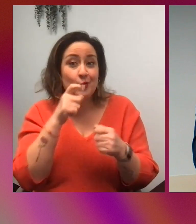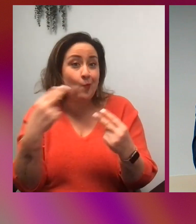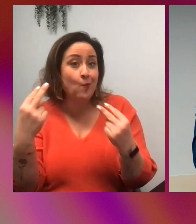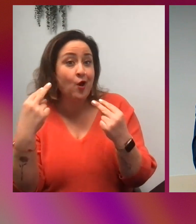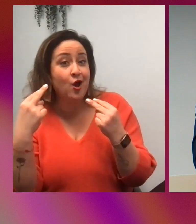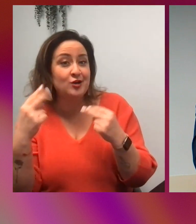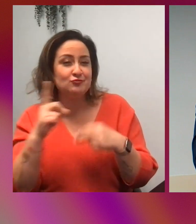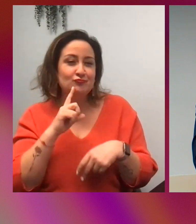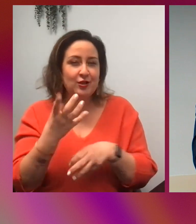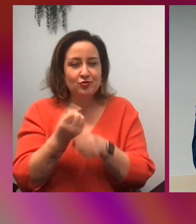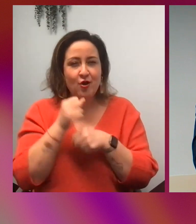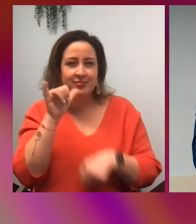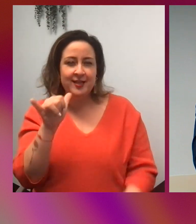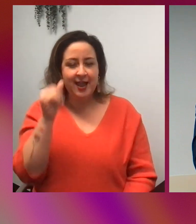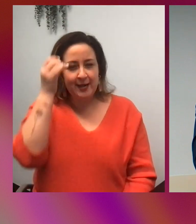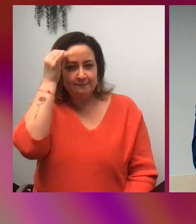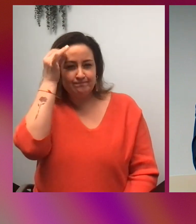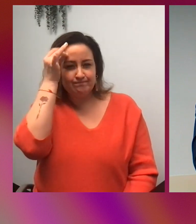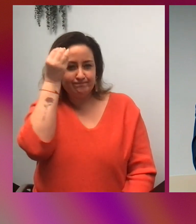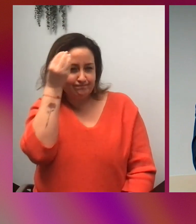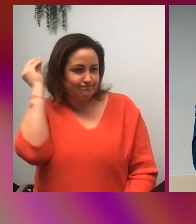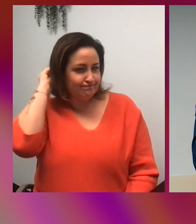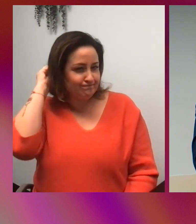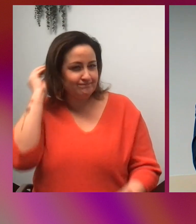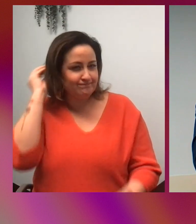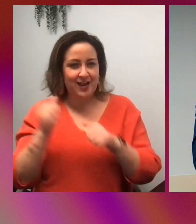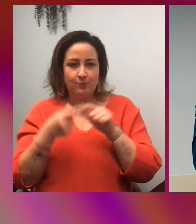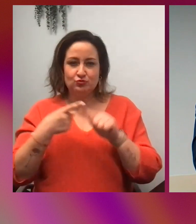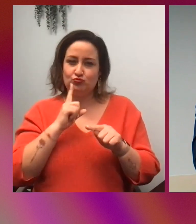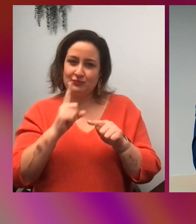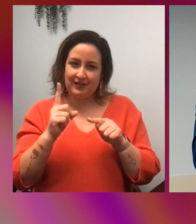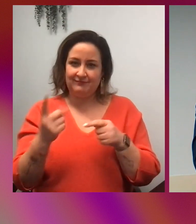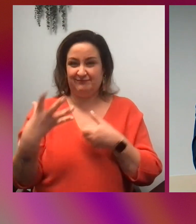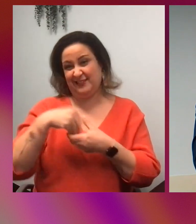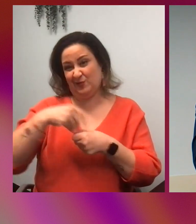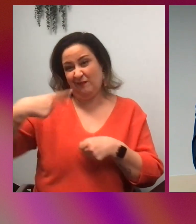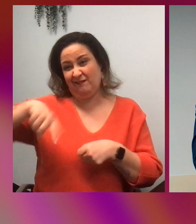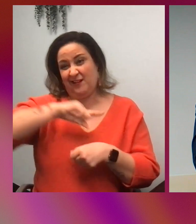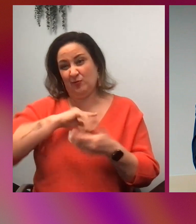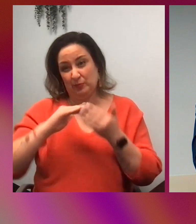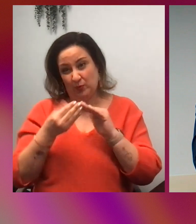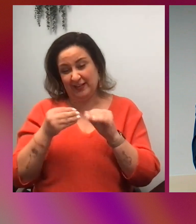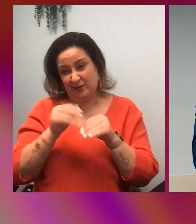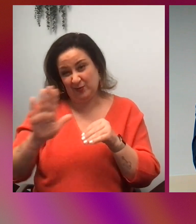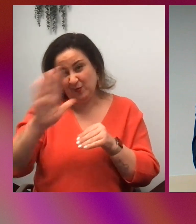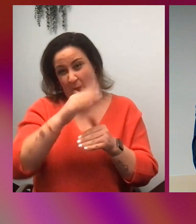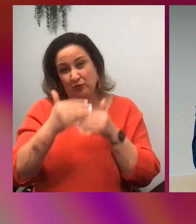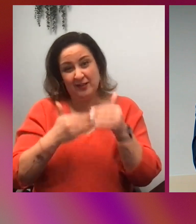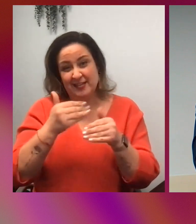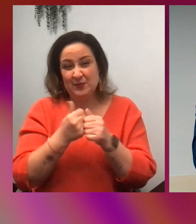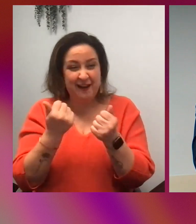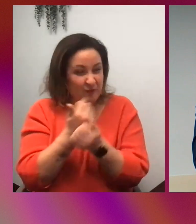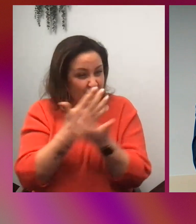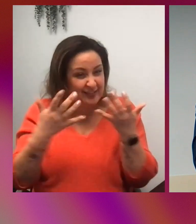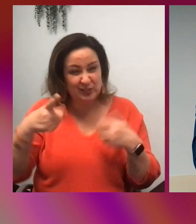hopefully your percolating and including the community in everything that you do, keep us in mind.